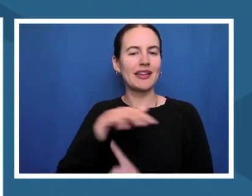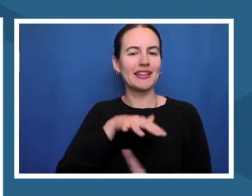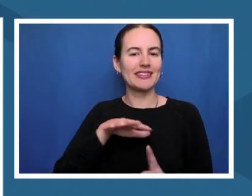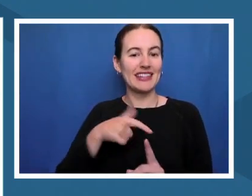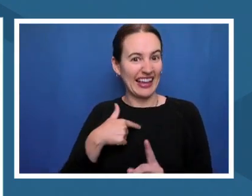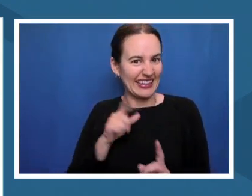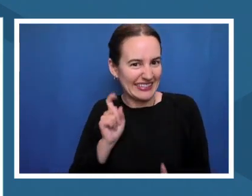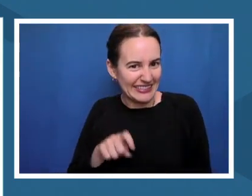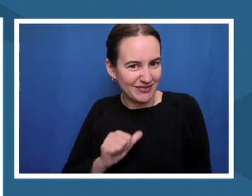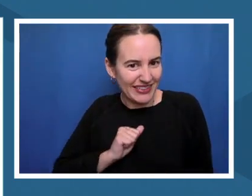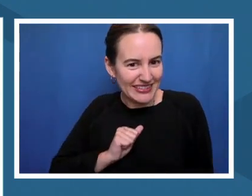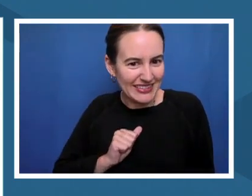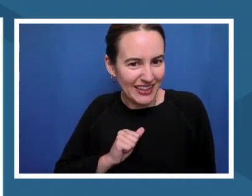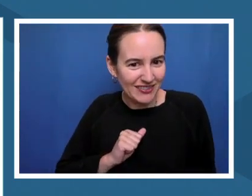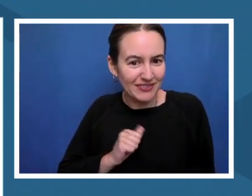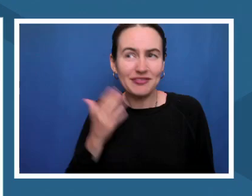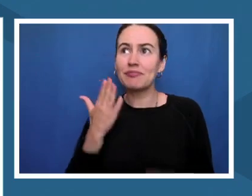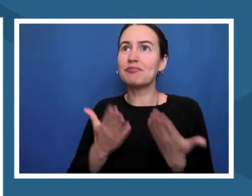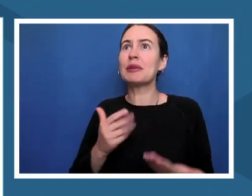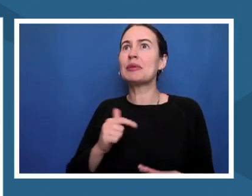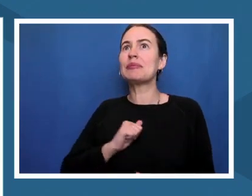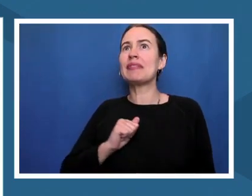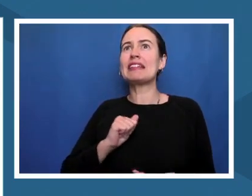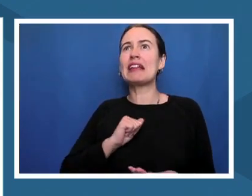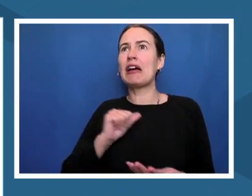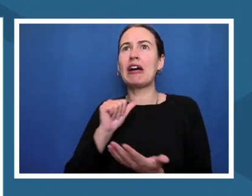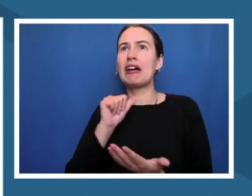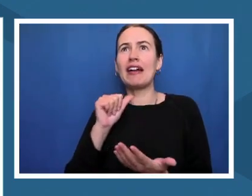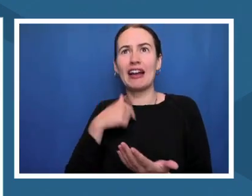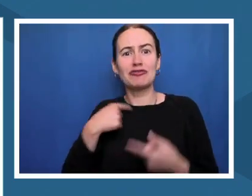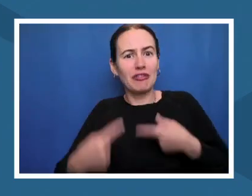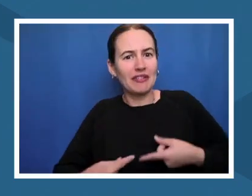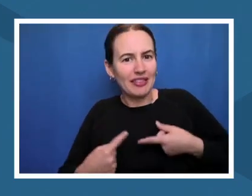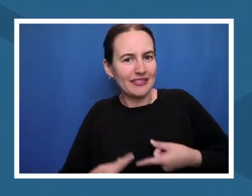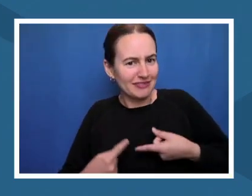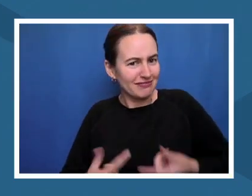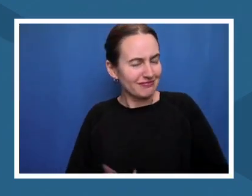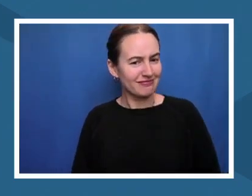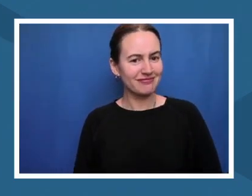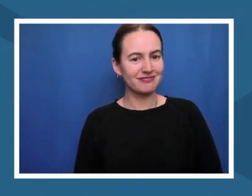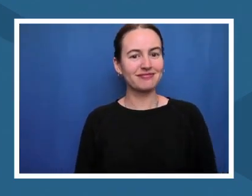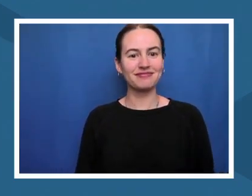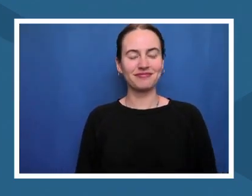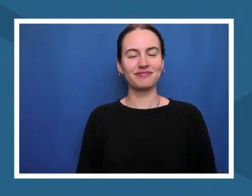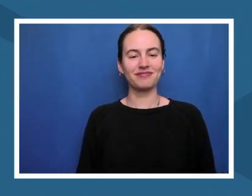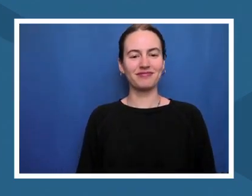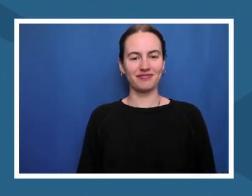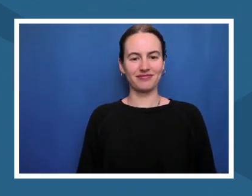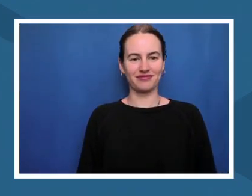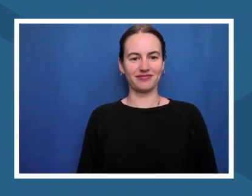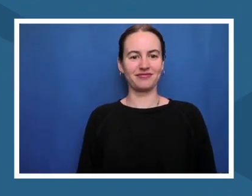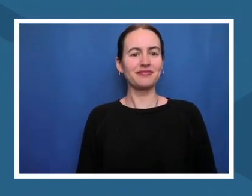maybe i'm dysfunctional i had a really hard time um so um